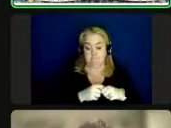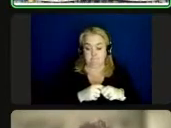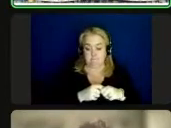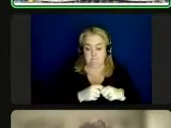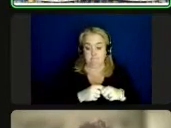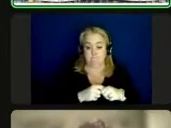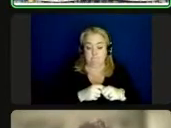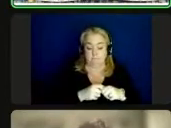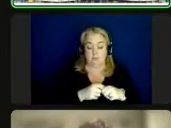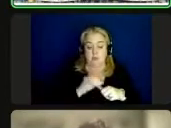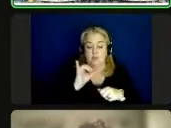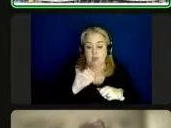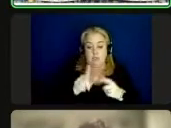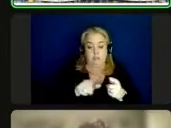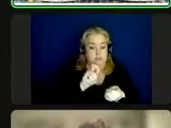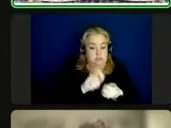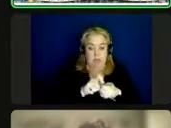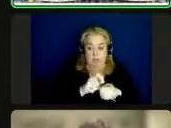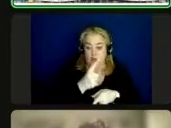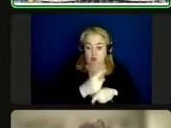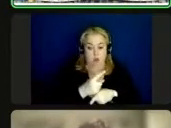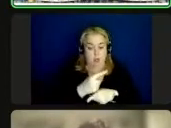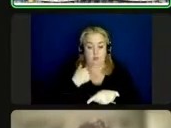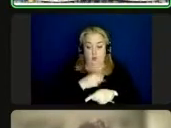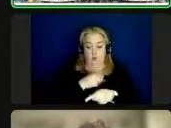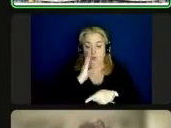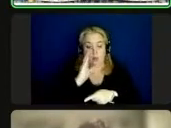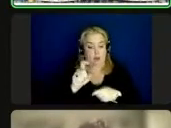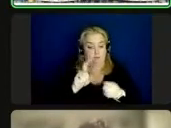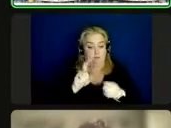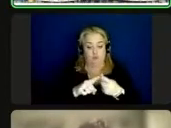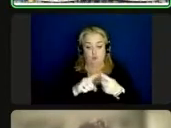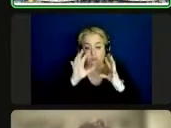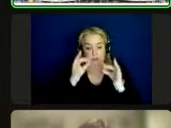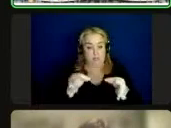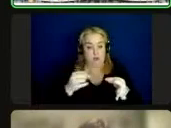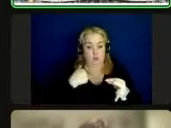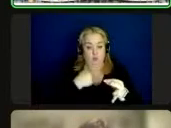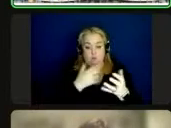THINGS THE RIGHT LEVY WOULD BE